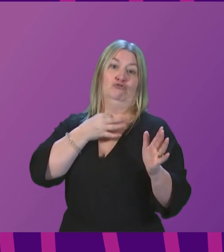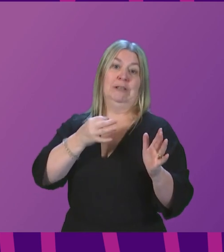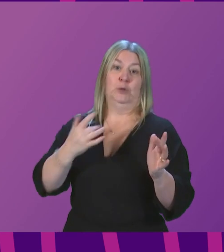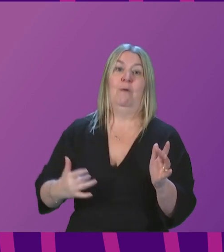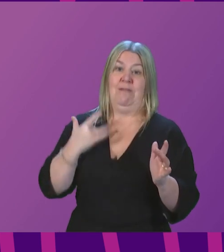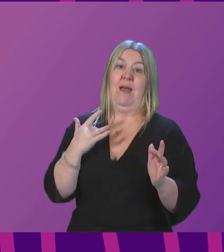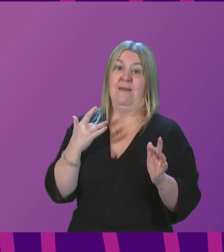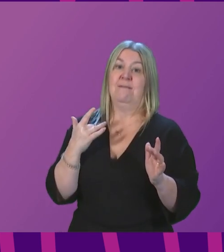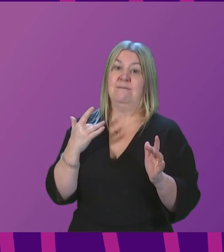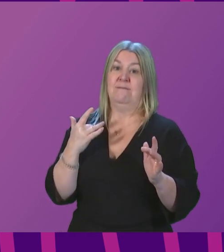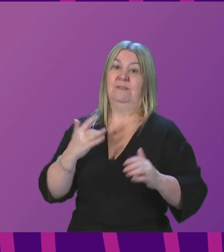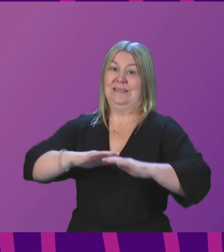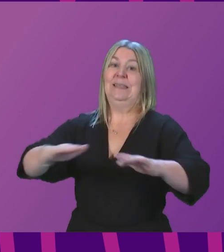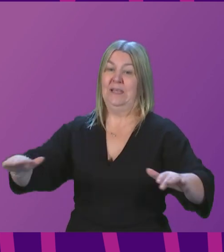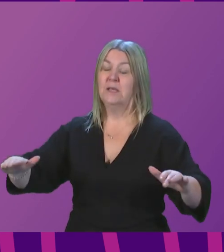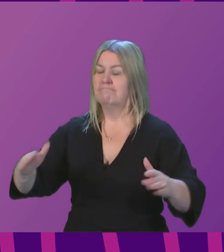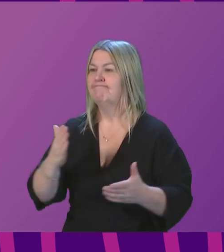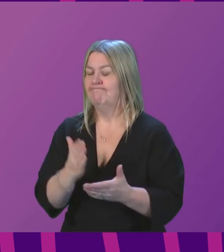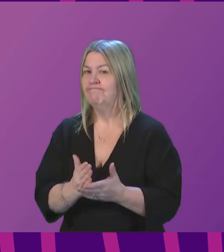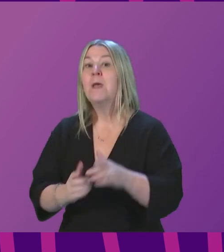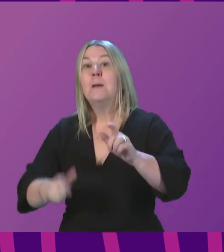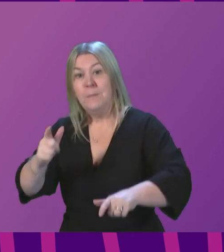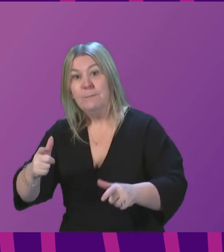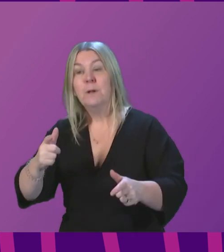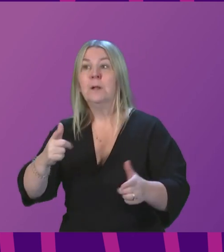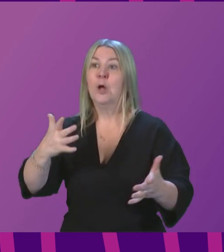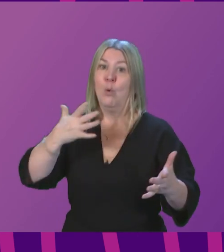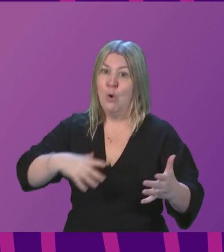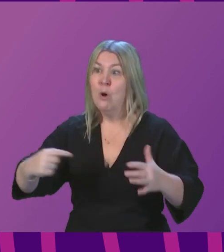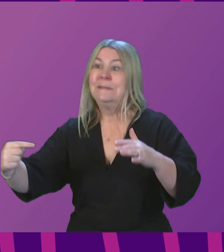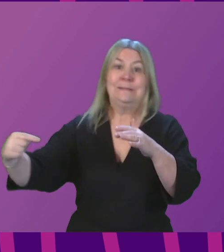People seeking asylum in the UK should be accommodated in communities where they can